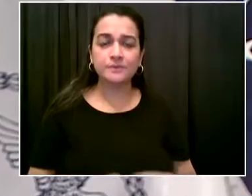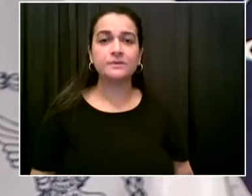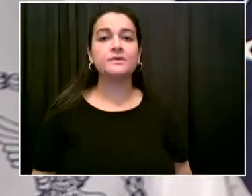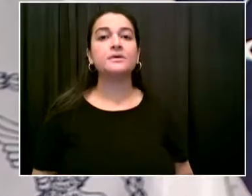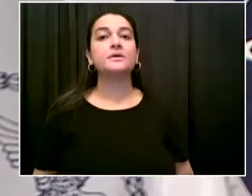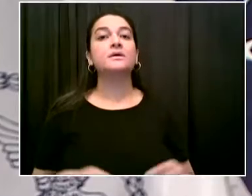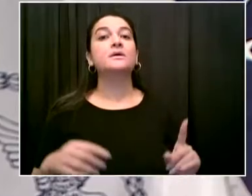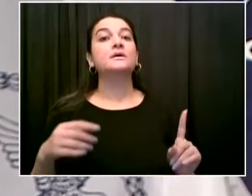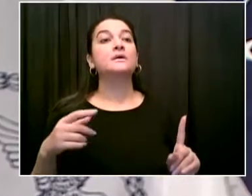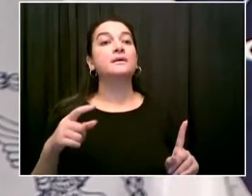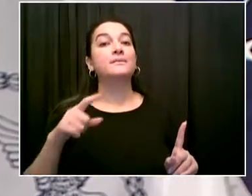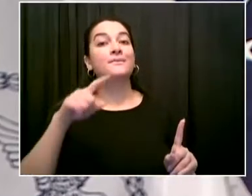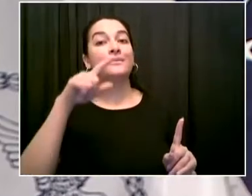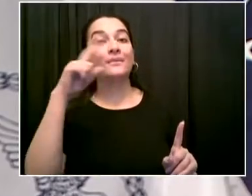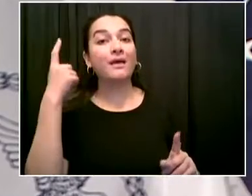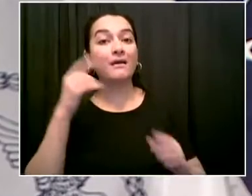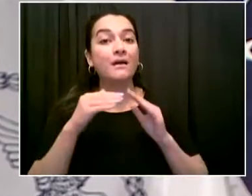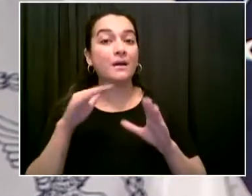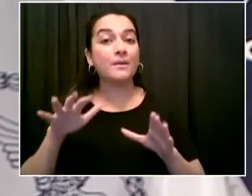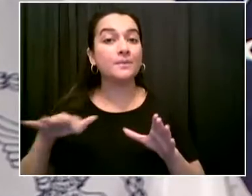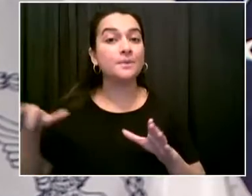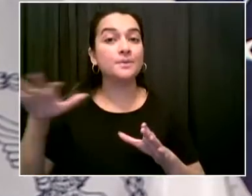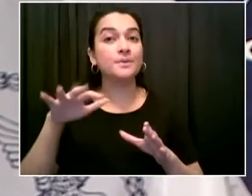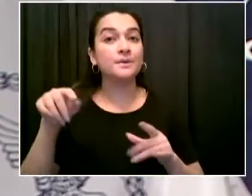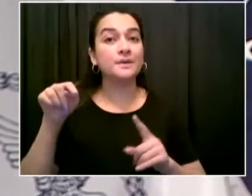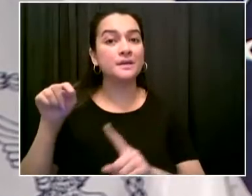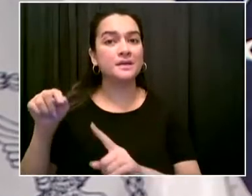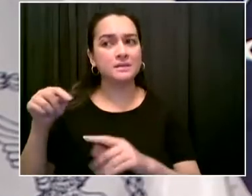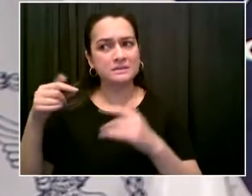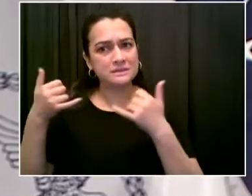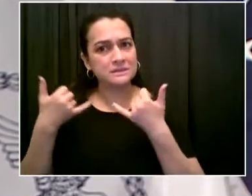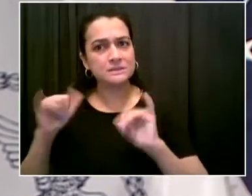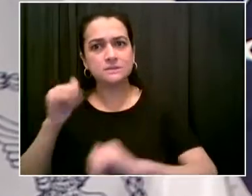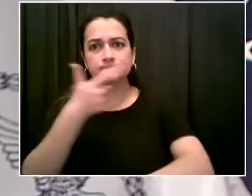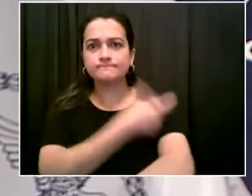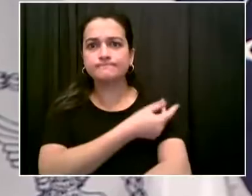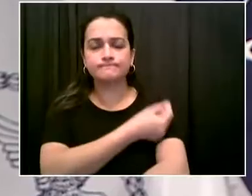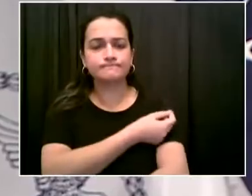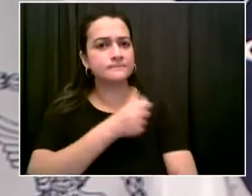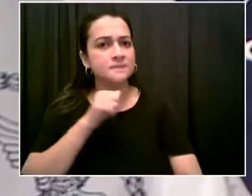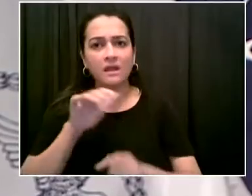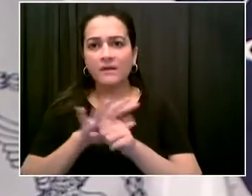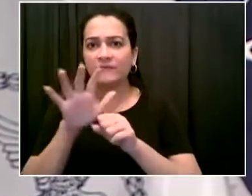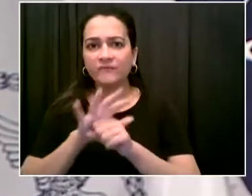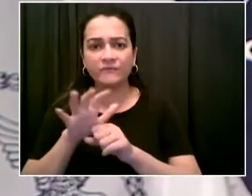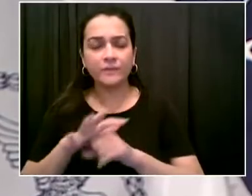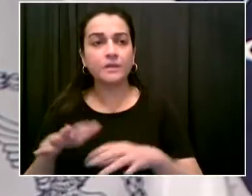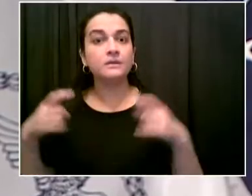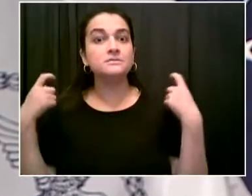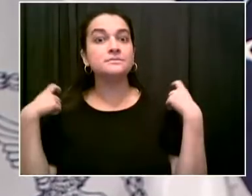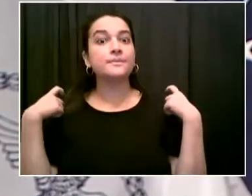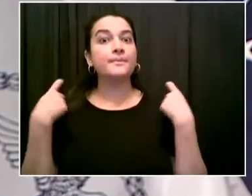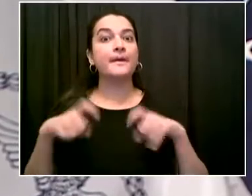OF GOTTEN A SHOT SO FAR HISPANIC NUMBERS AREN'T MUCH BETTR EAT